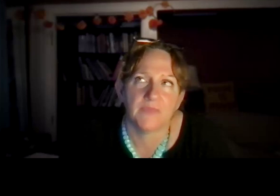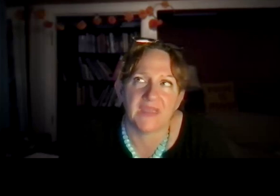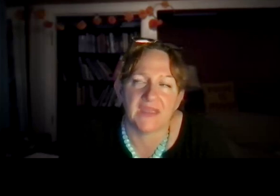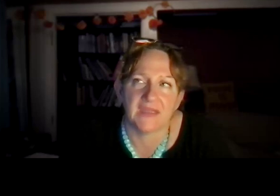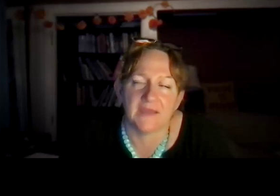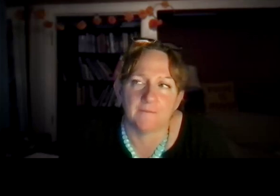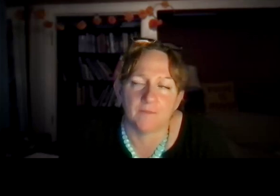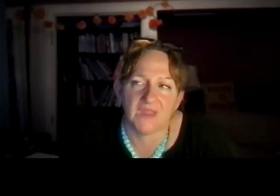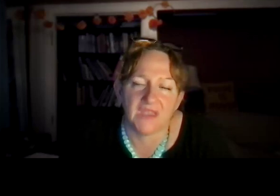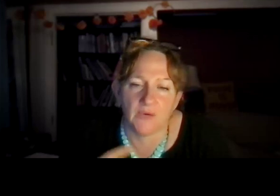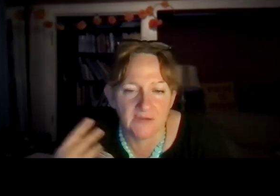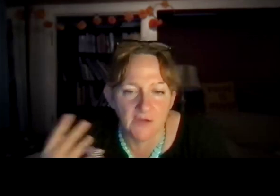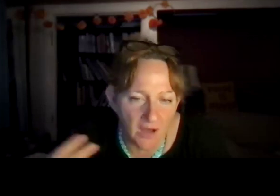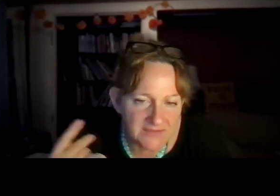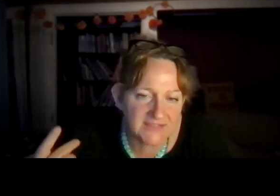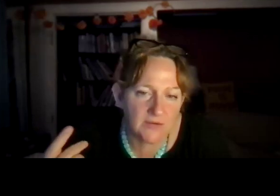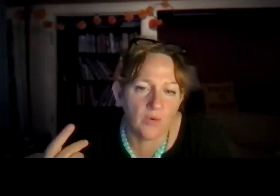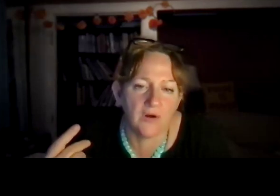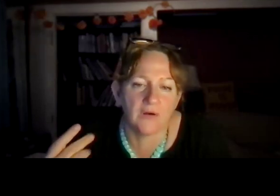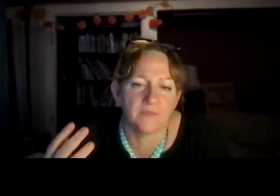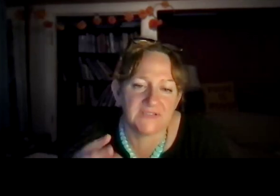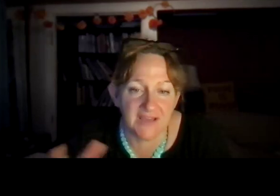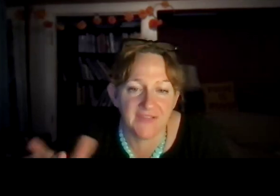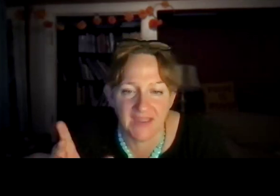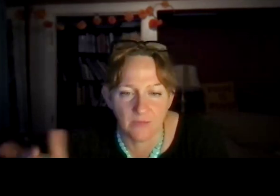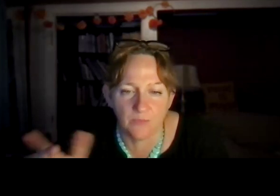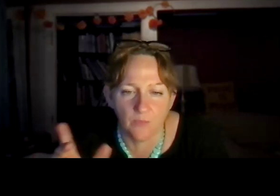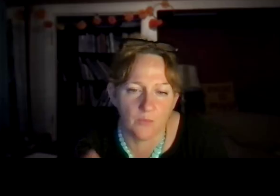Meriah: be hearing loss or the death gain.